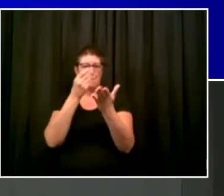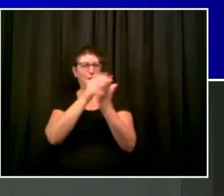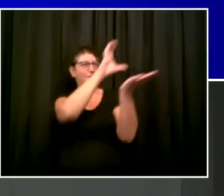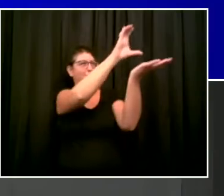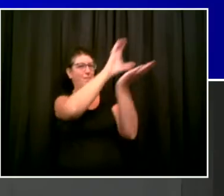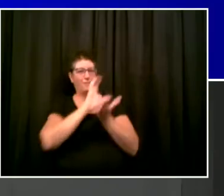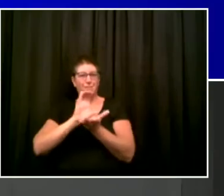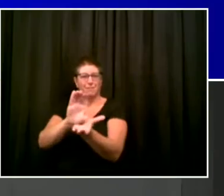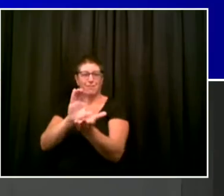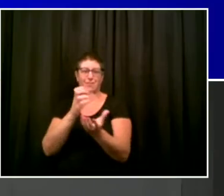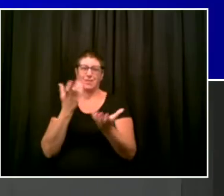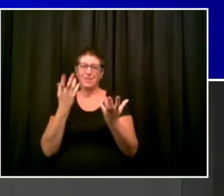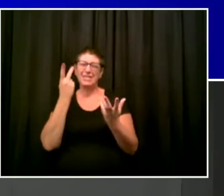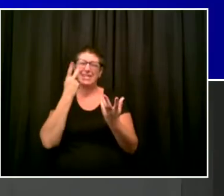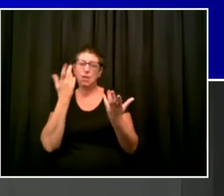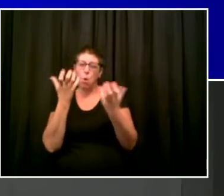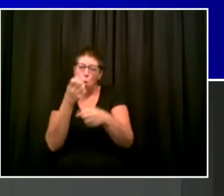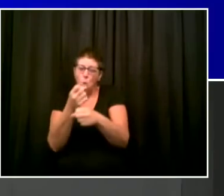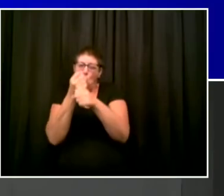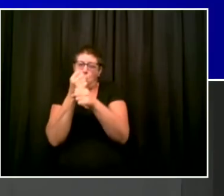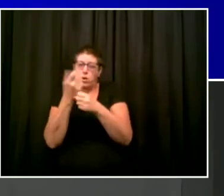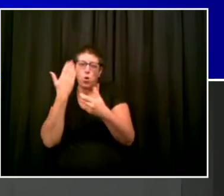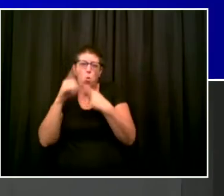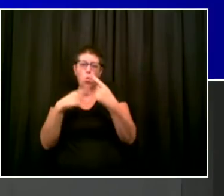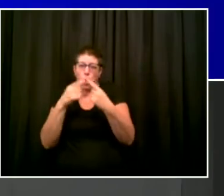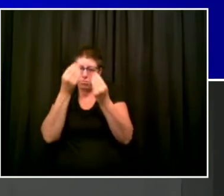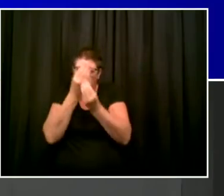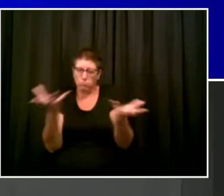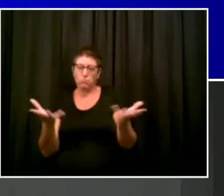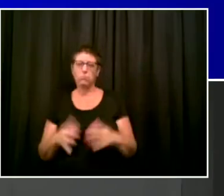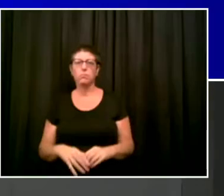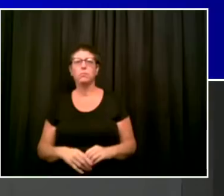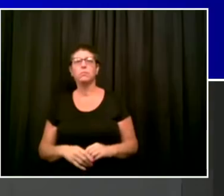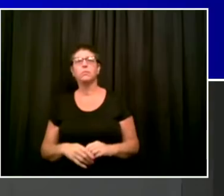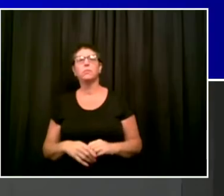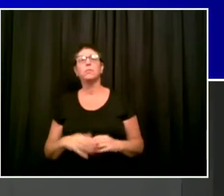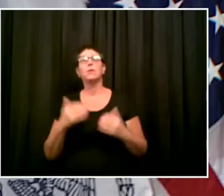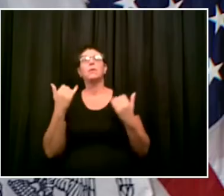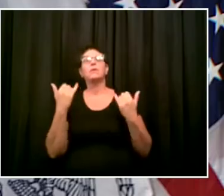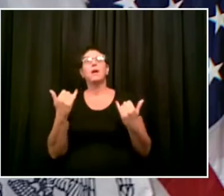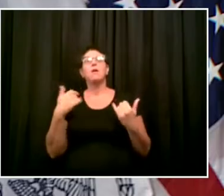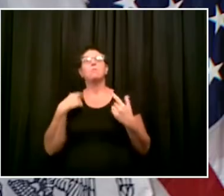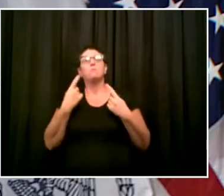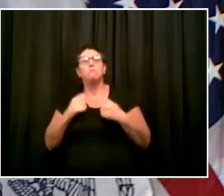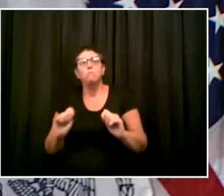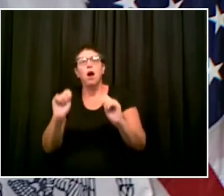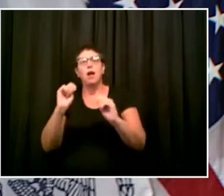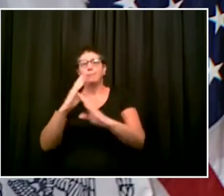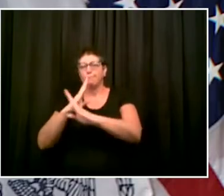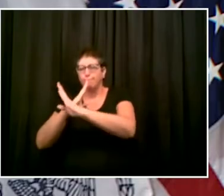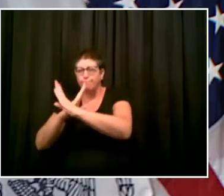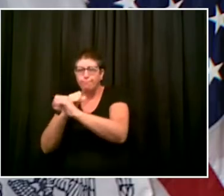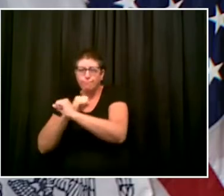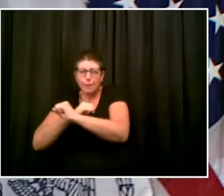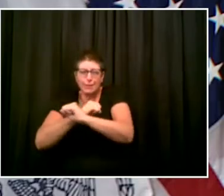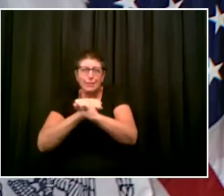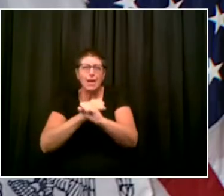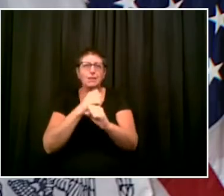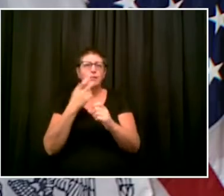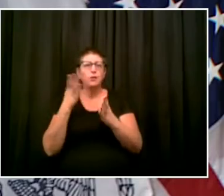ON OVER THESE NEXT FEW DAYS. NOW, WHILE WE ARE DOING THIS WORK TO Y TRAND PRESERVE OUR WORKFORCE, TO